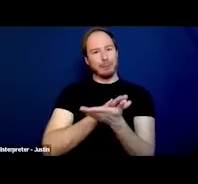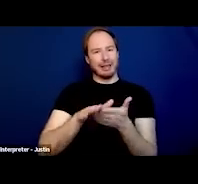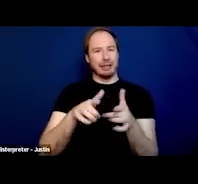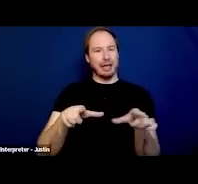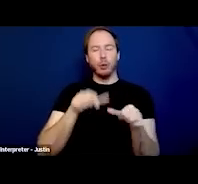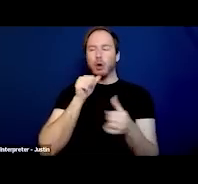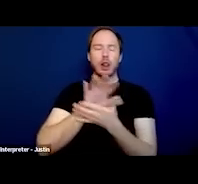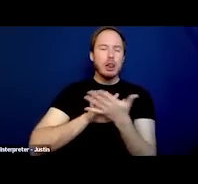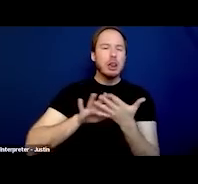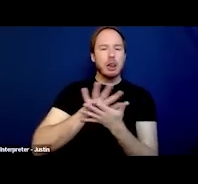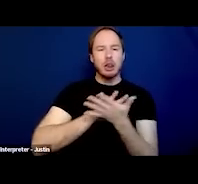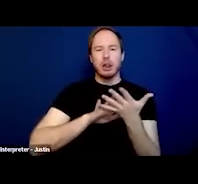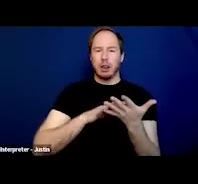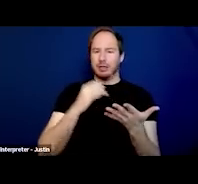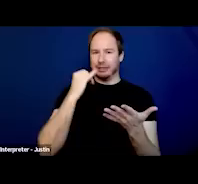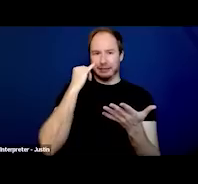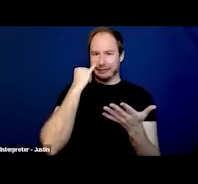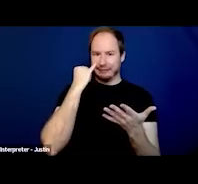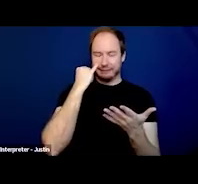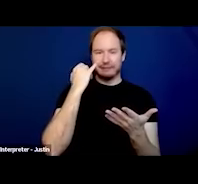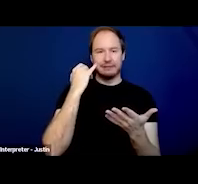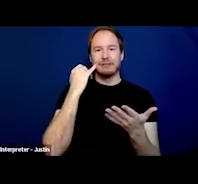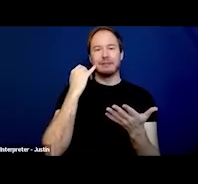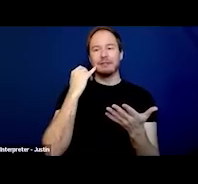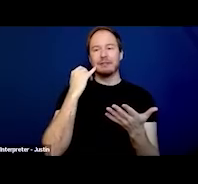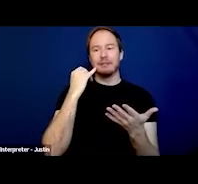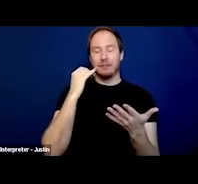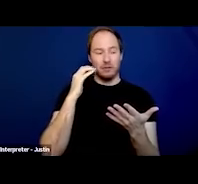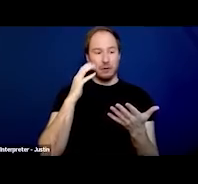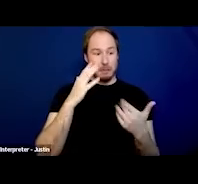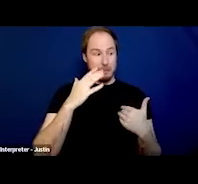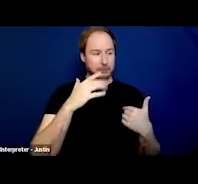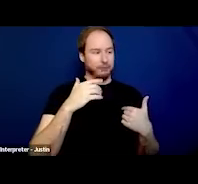Folks in this situation have kind of... Their thinking brain is offline